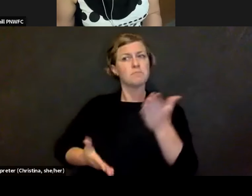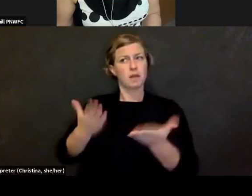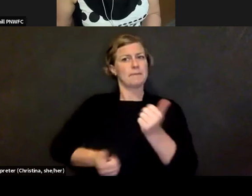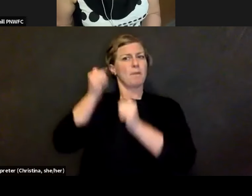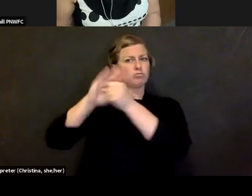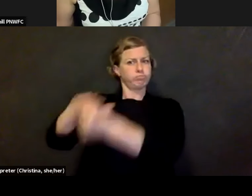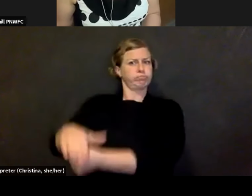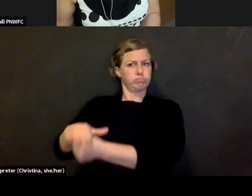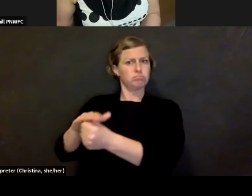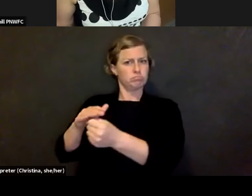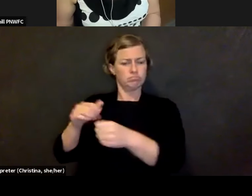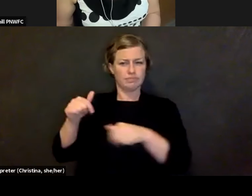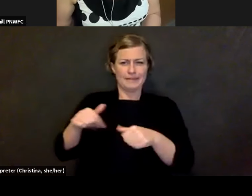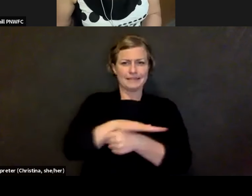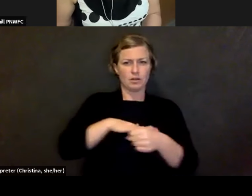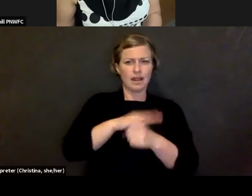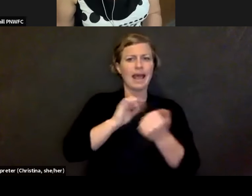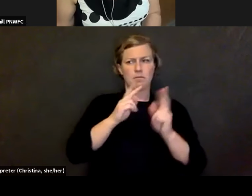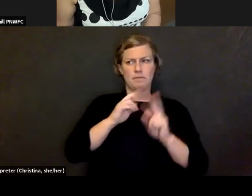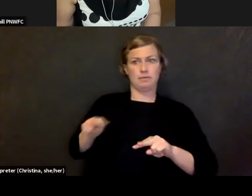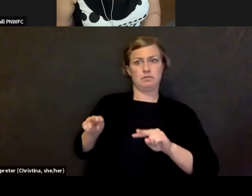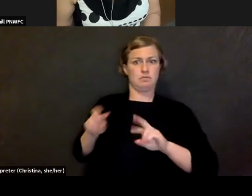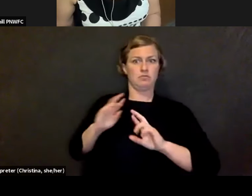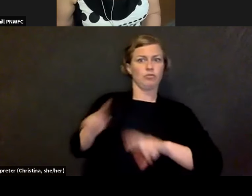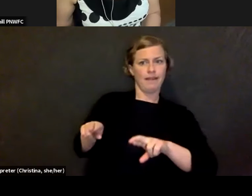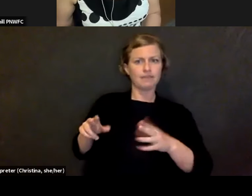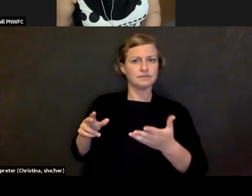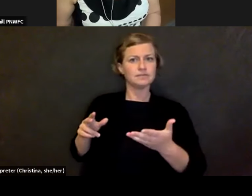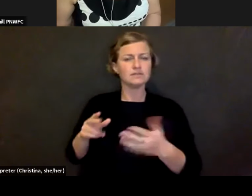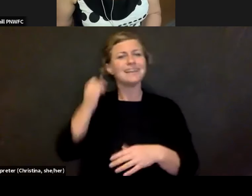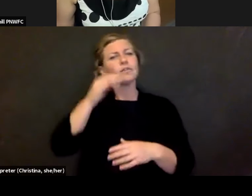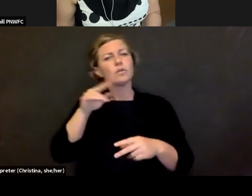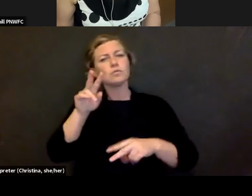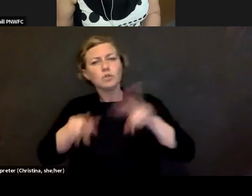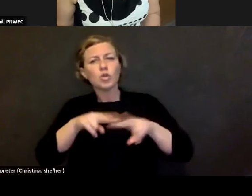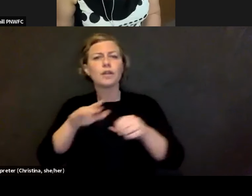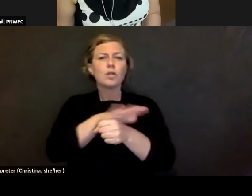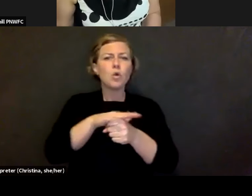central Oregon, that's probably I would say they're probably some of the most widely kind of disparaged people in the